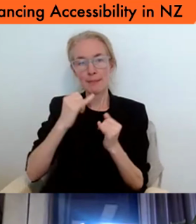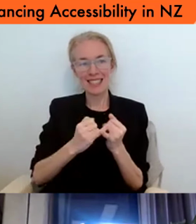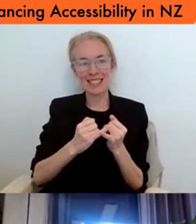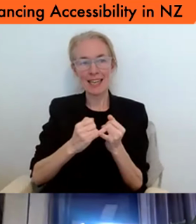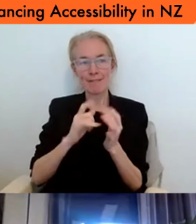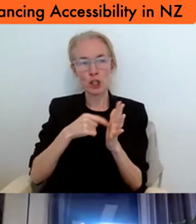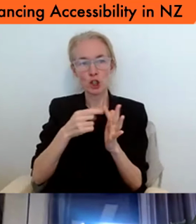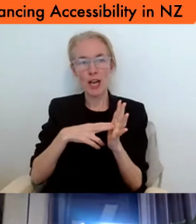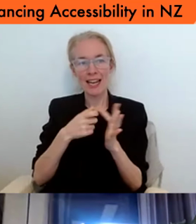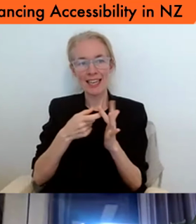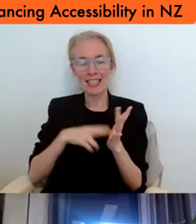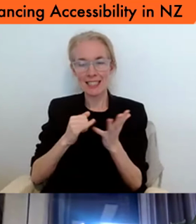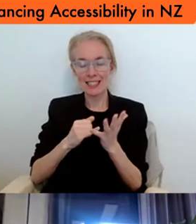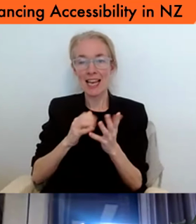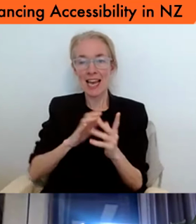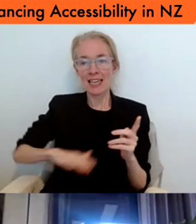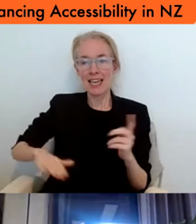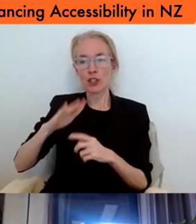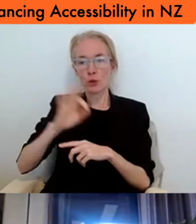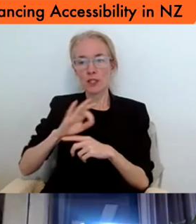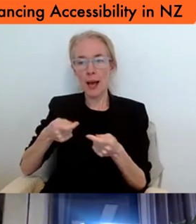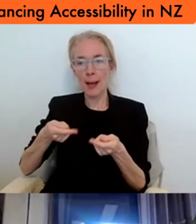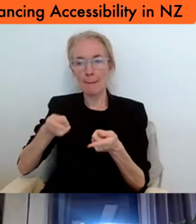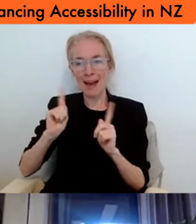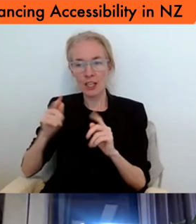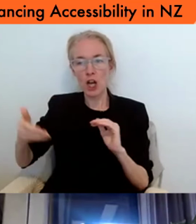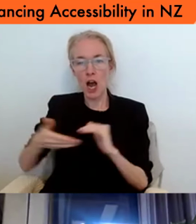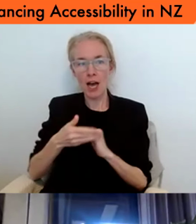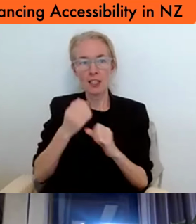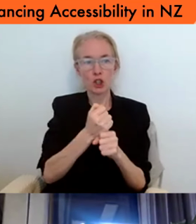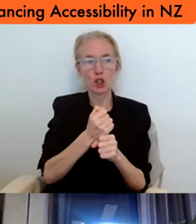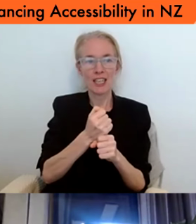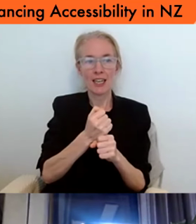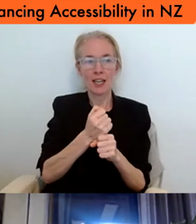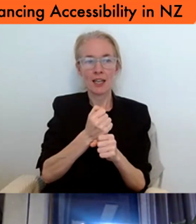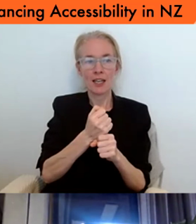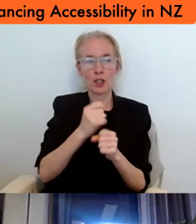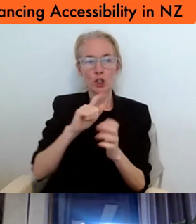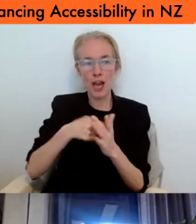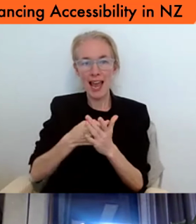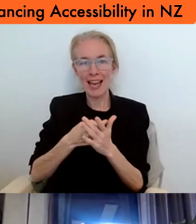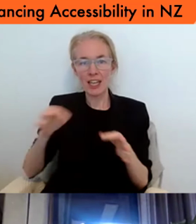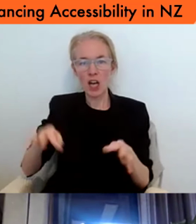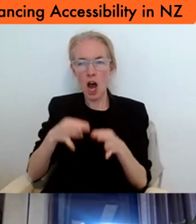Manager for GJ Gardner. We're predominantly a contract builder, which means